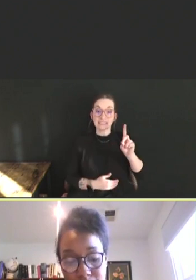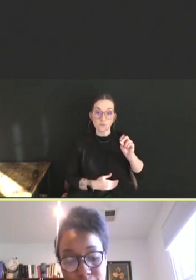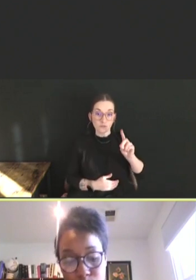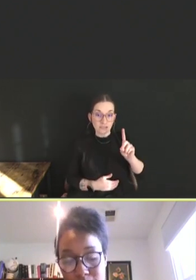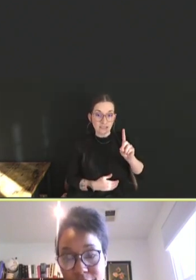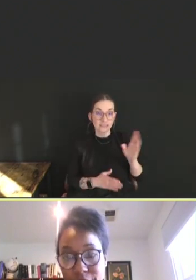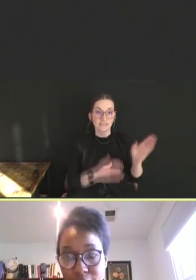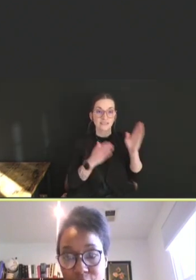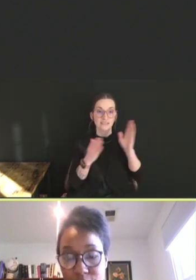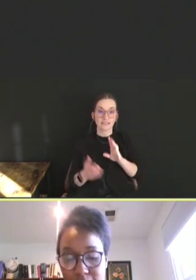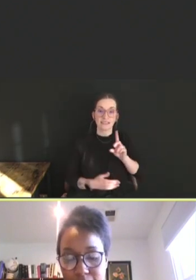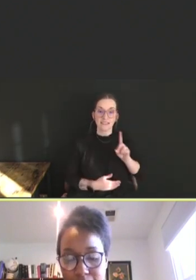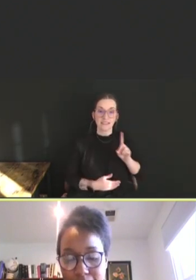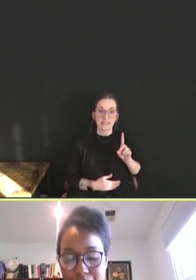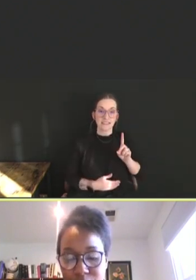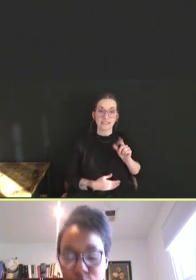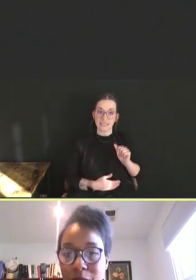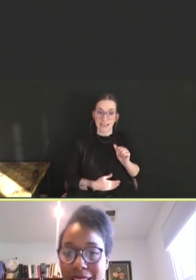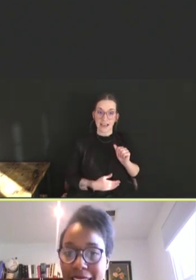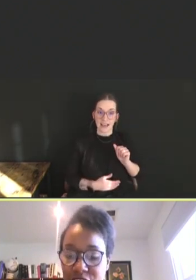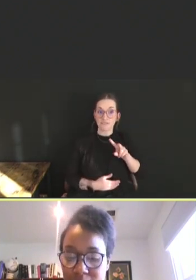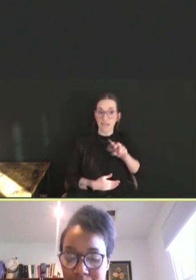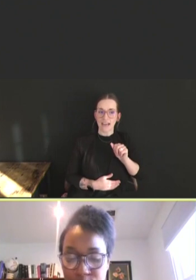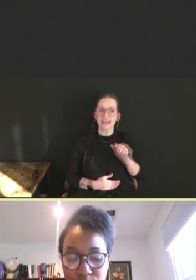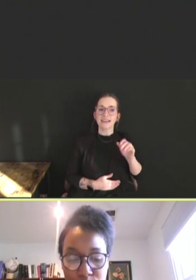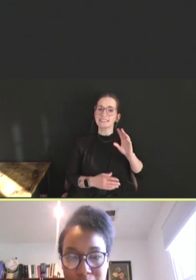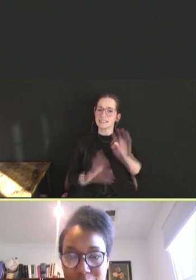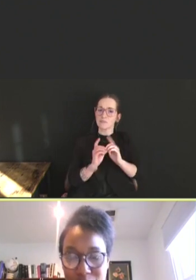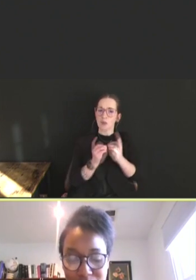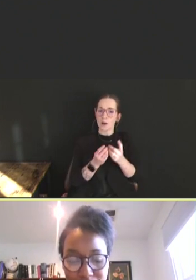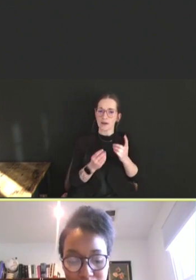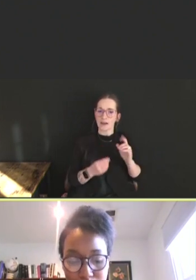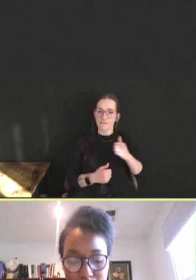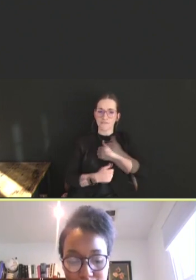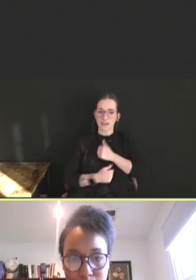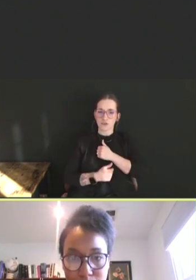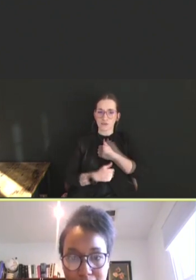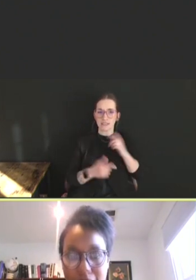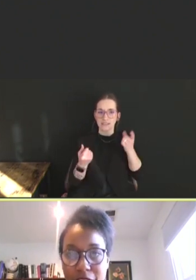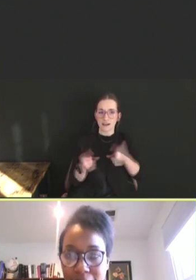of Veterans Affairs, and the U.S. Agency for International Development.